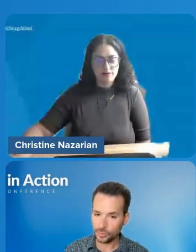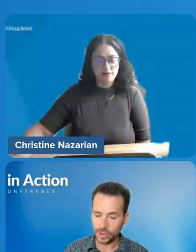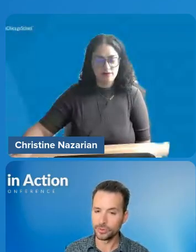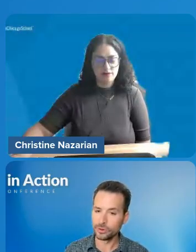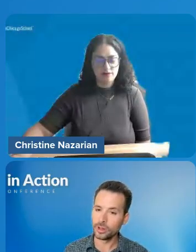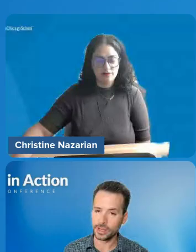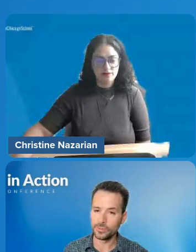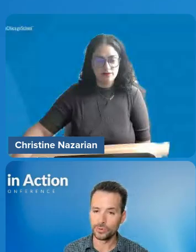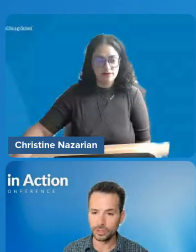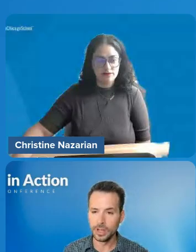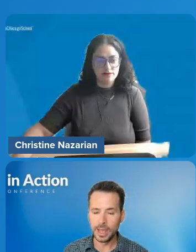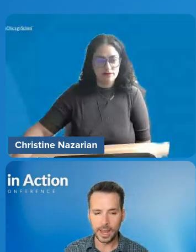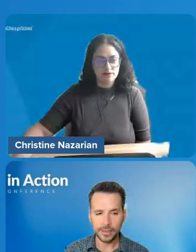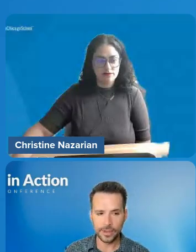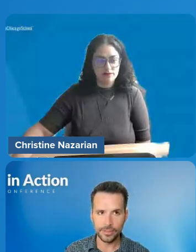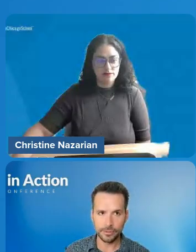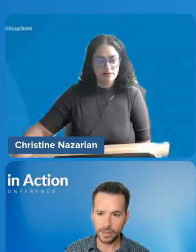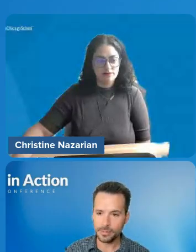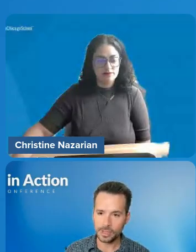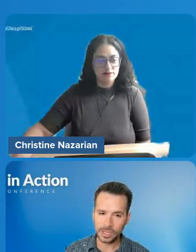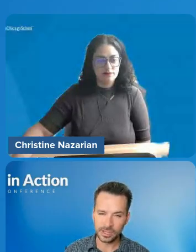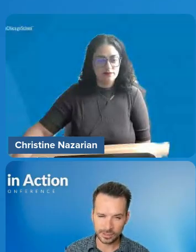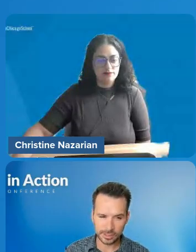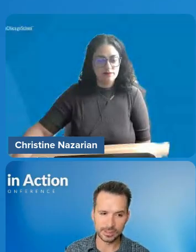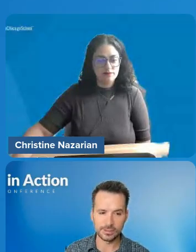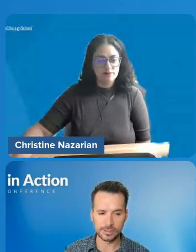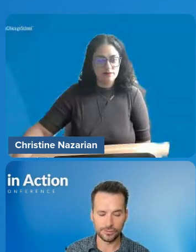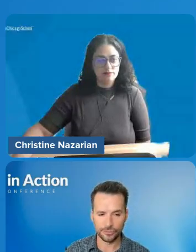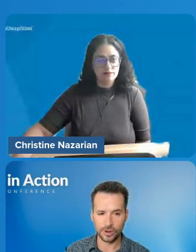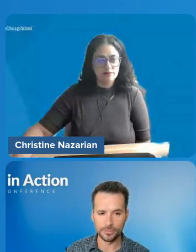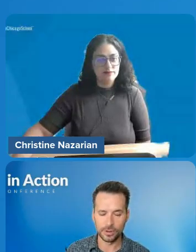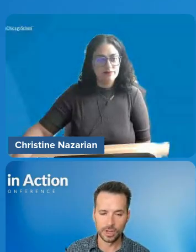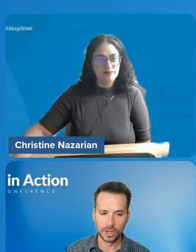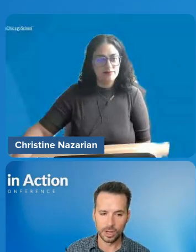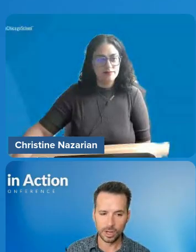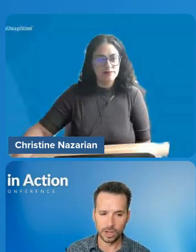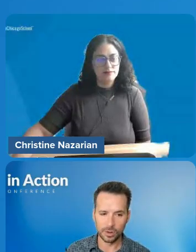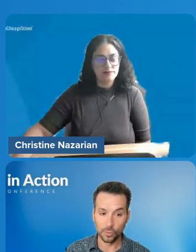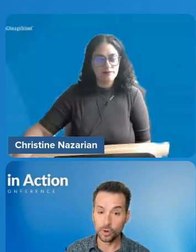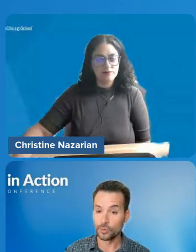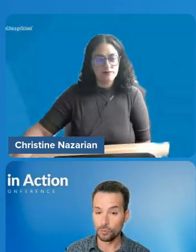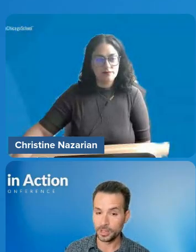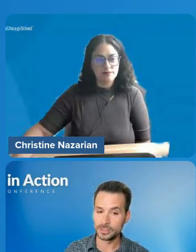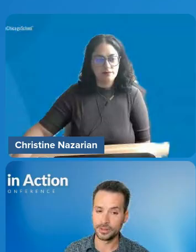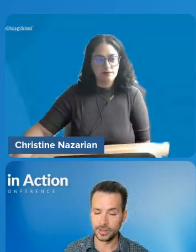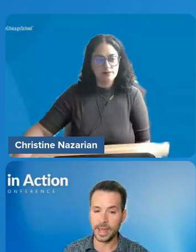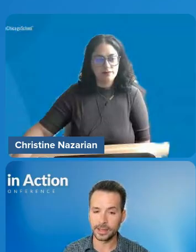way a real client would. And then there may be inconsistency from one role play to the next.